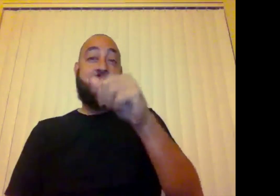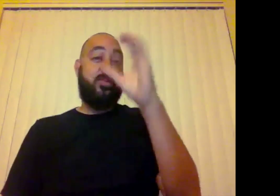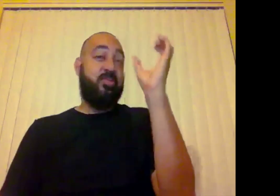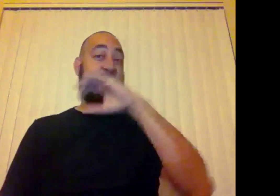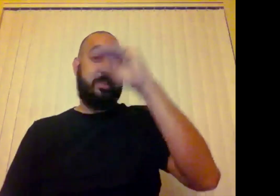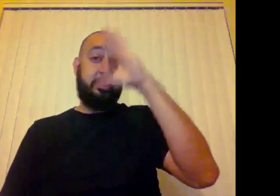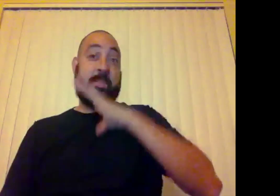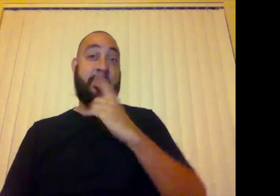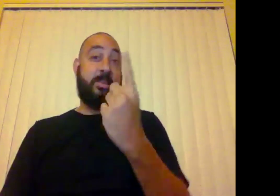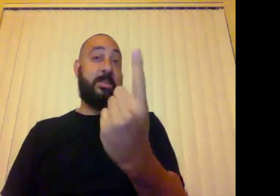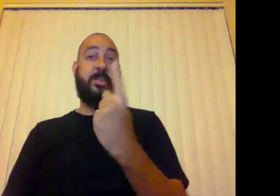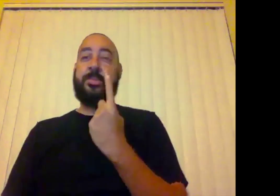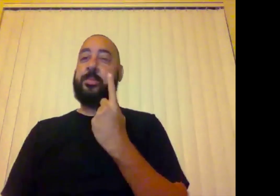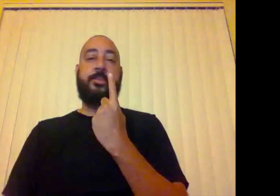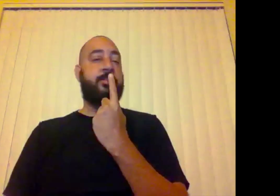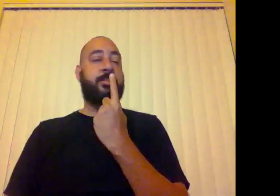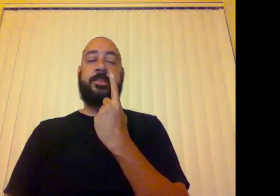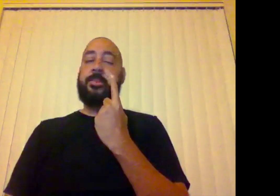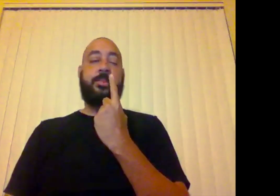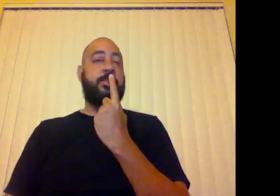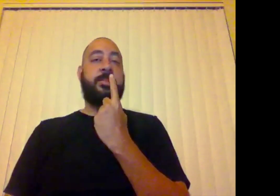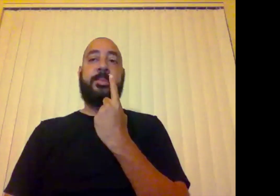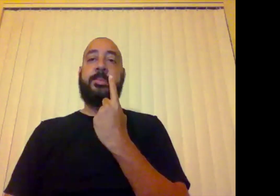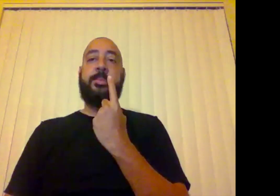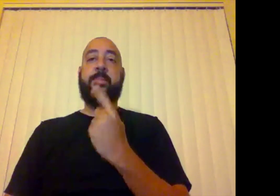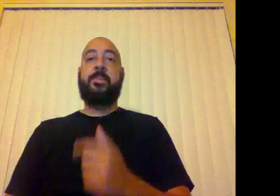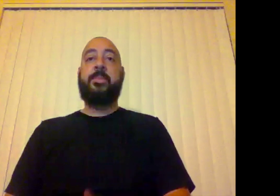especially to any nameless man that approaches me.